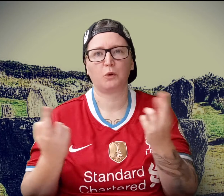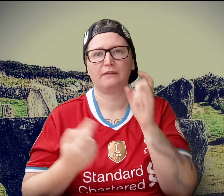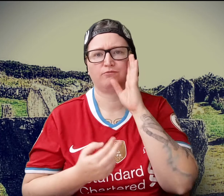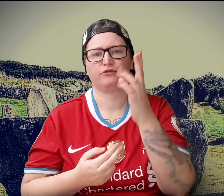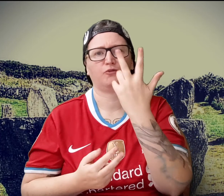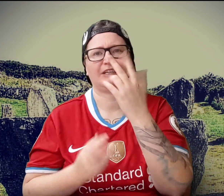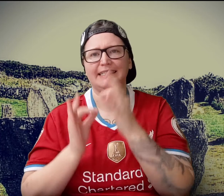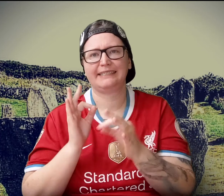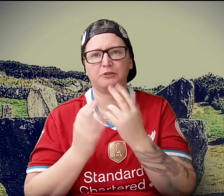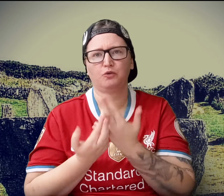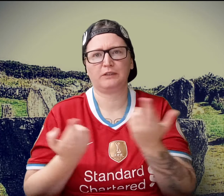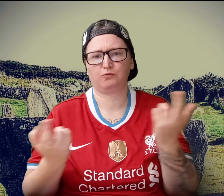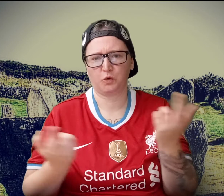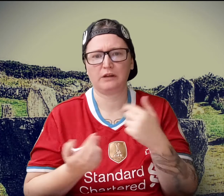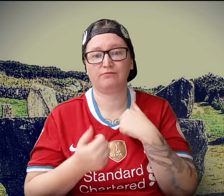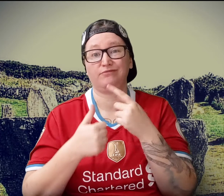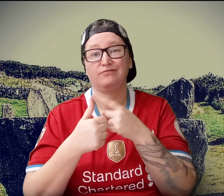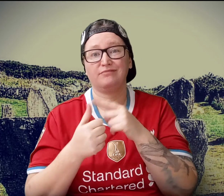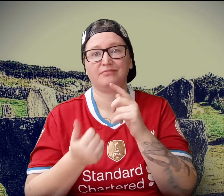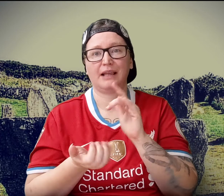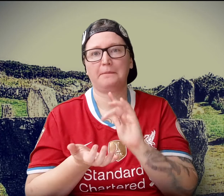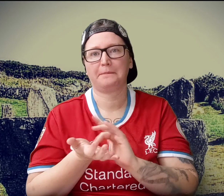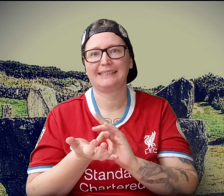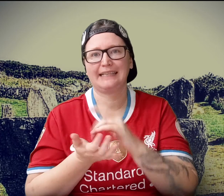next are resources so I'm going to think of just three simple resources